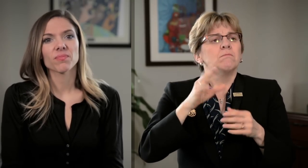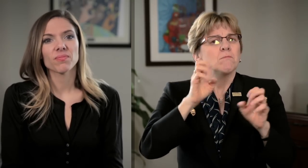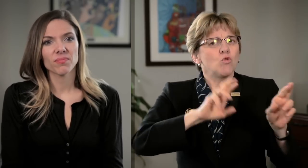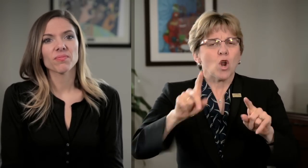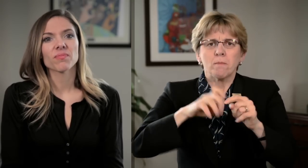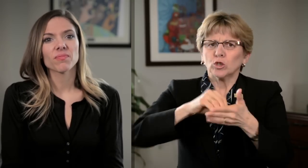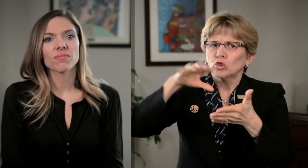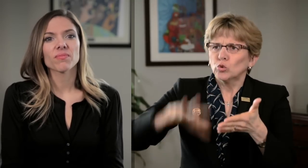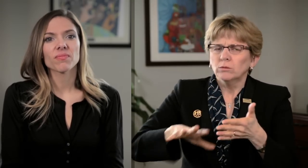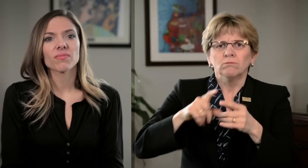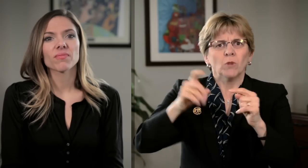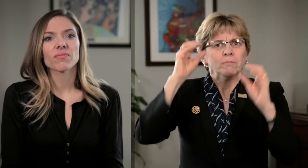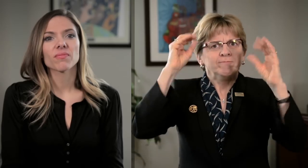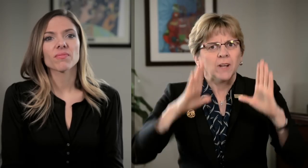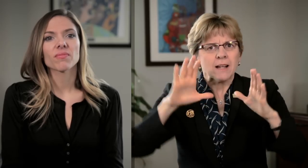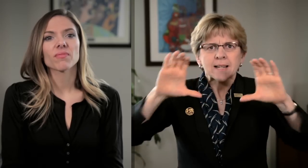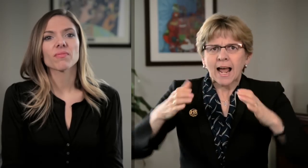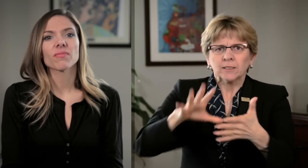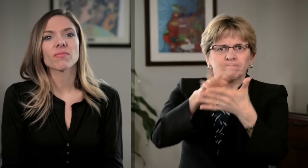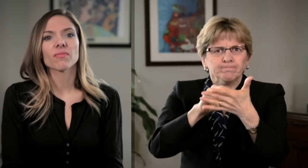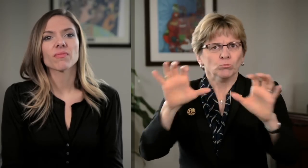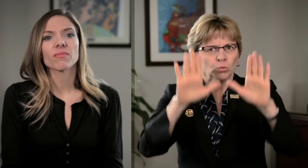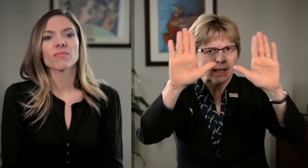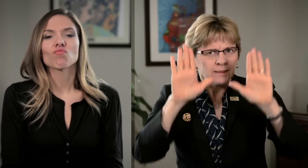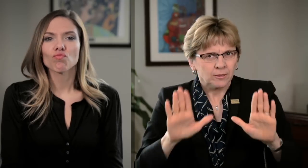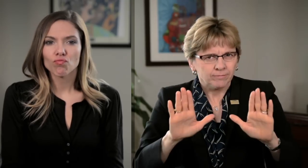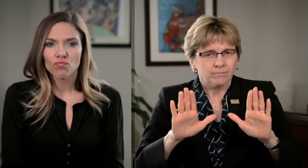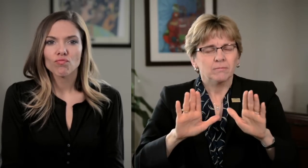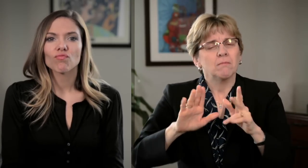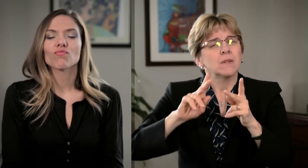Be ready to be a student to your teachers and to learn with excellence.